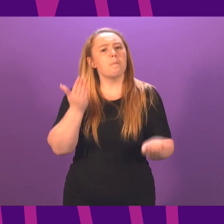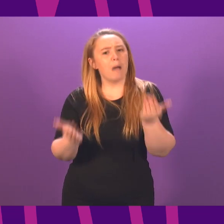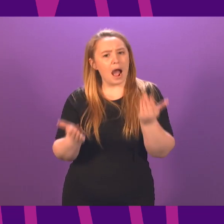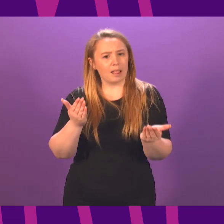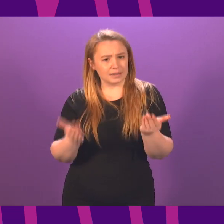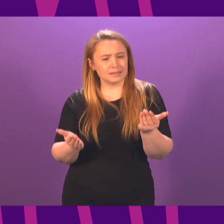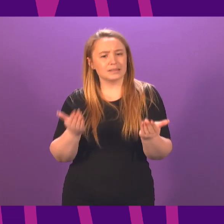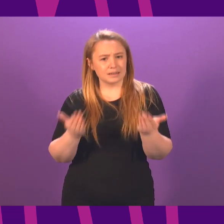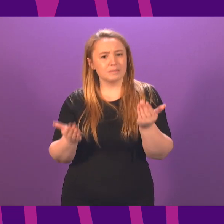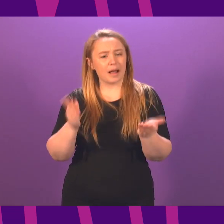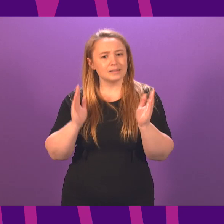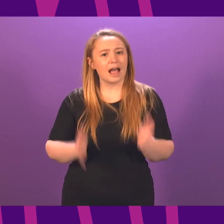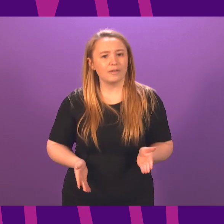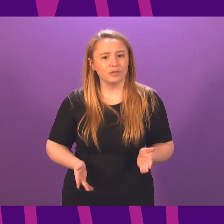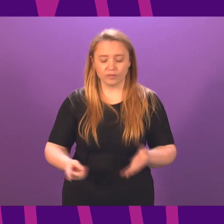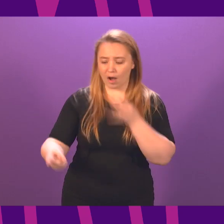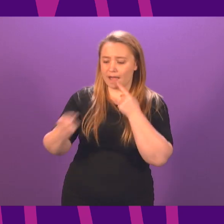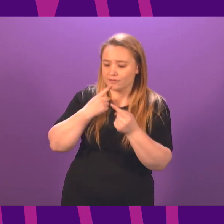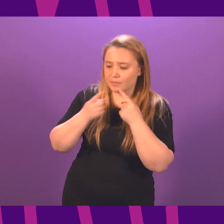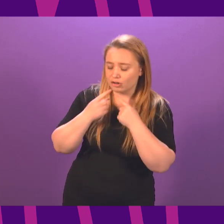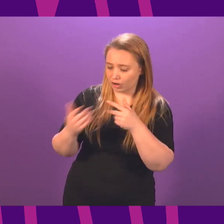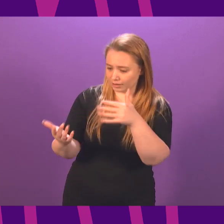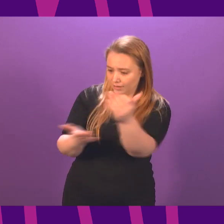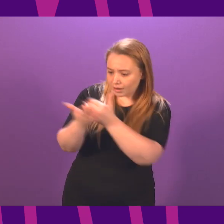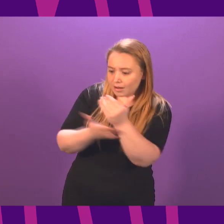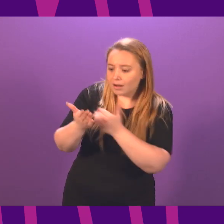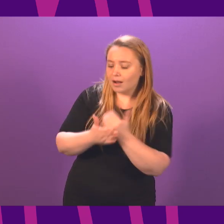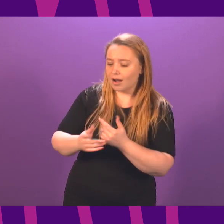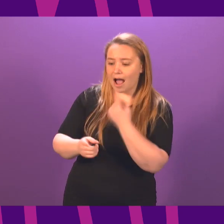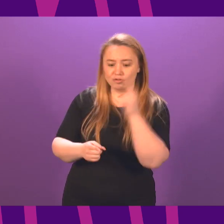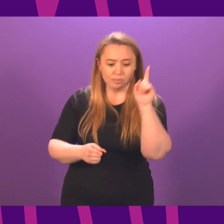up in gathering and reporting data and, on the other, letting them do the job